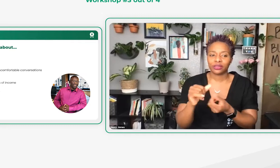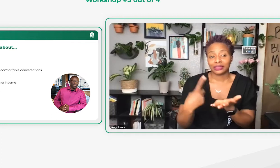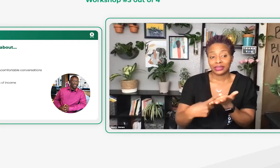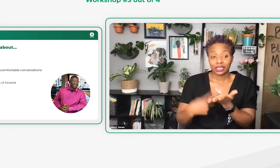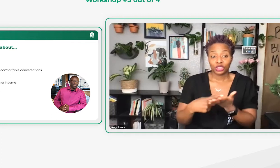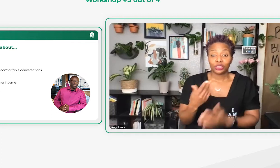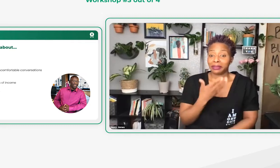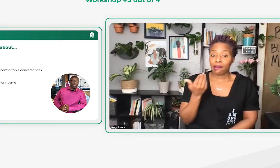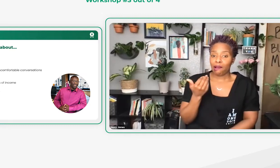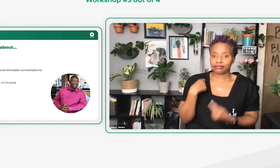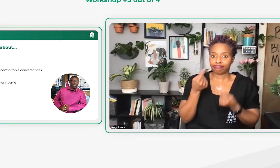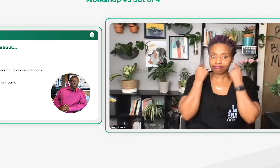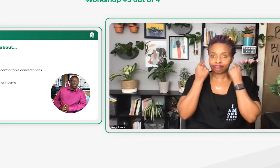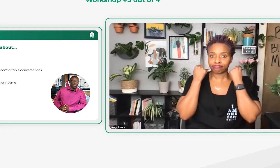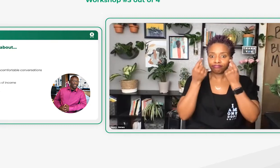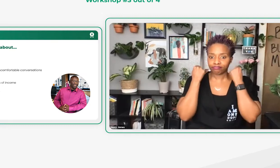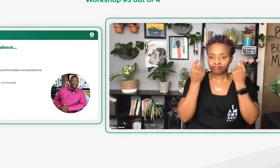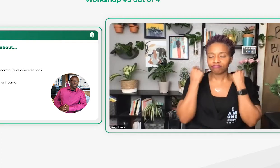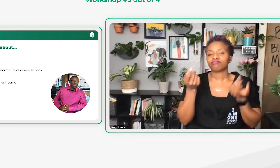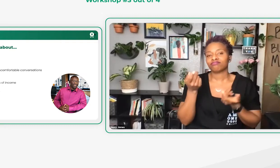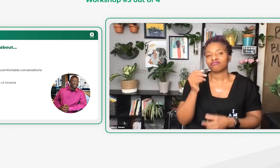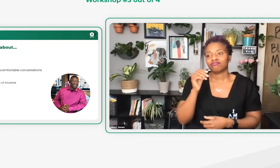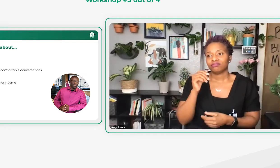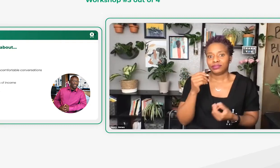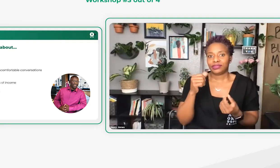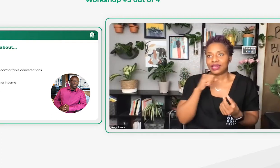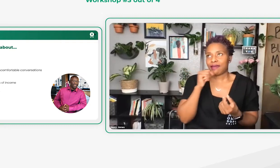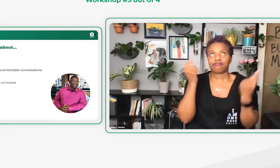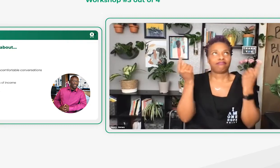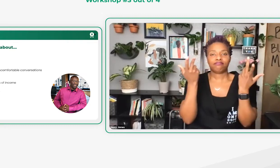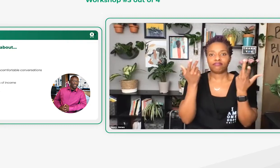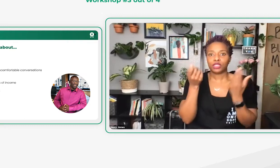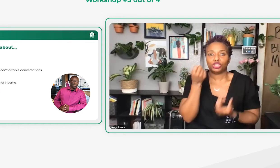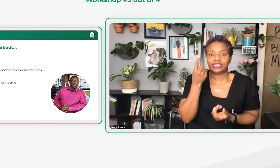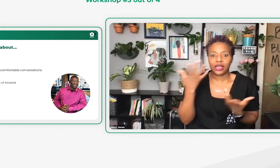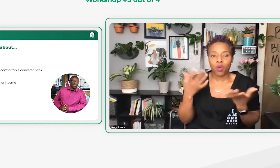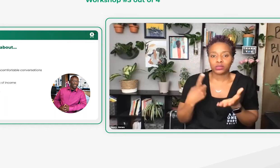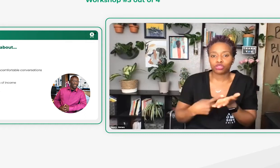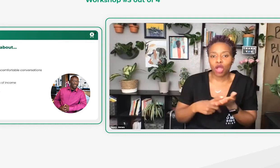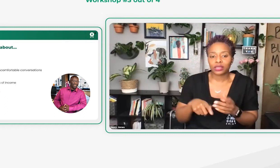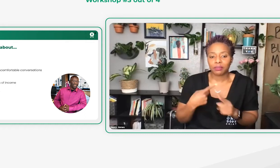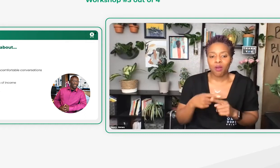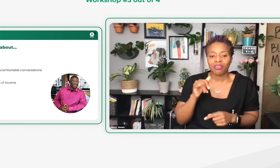opportunities to be included because they are missing that information at table. They're not